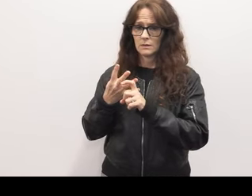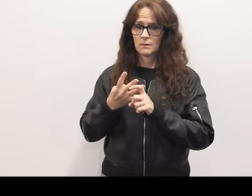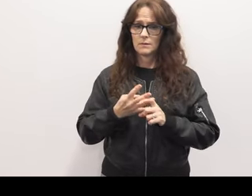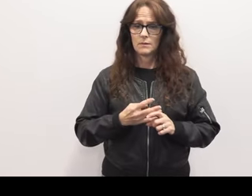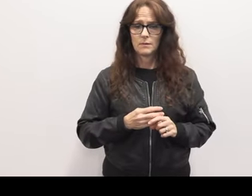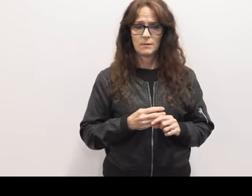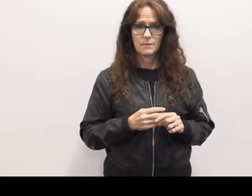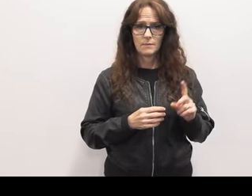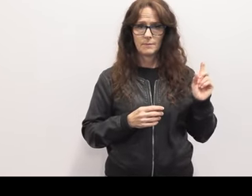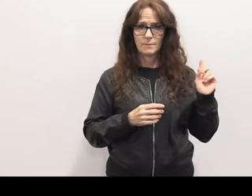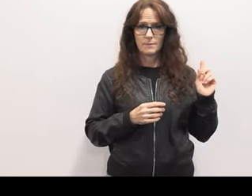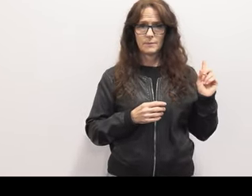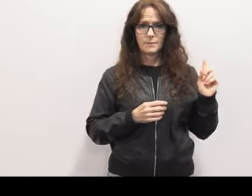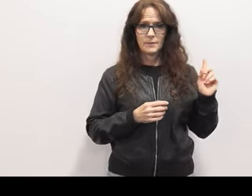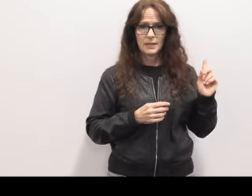[Erik Miller] Mine was with the modification.